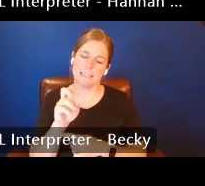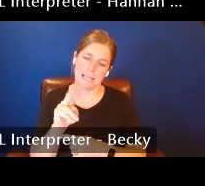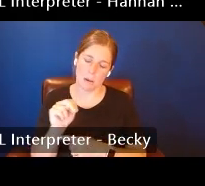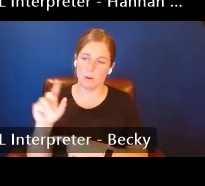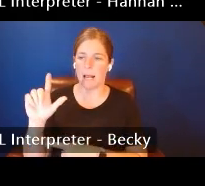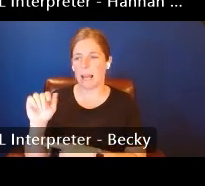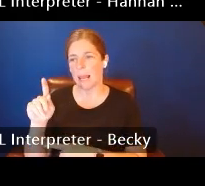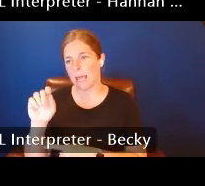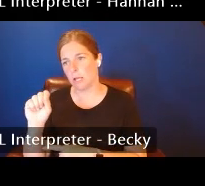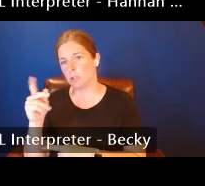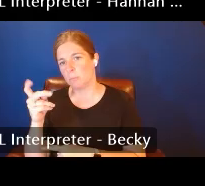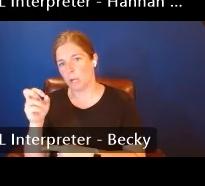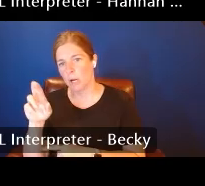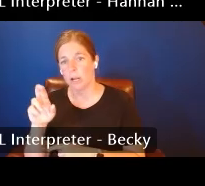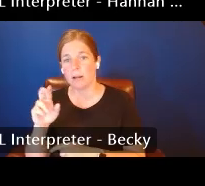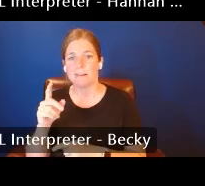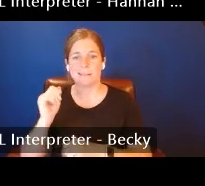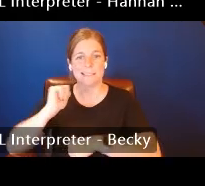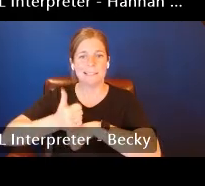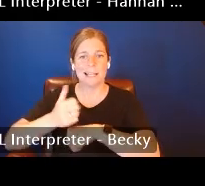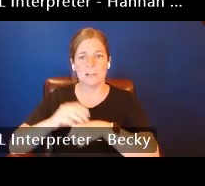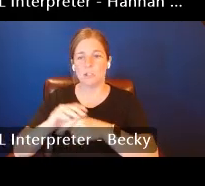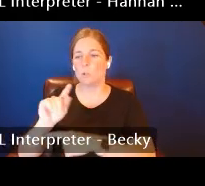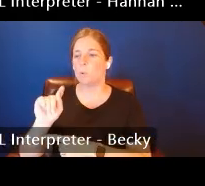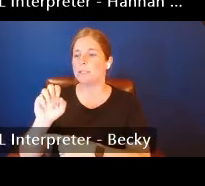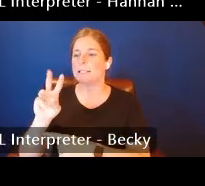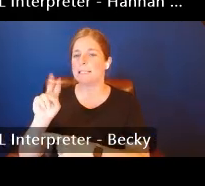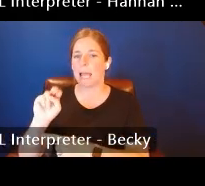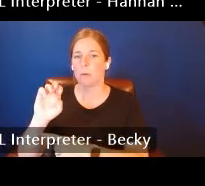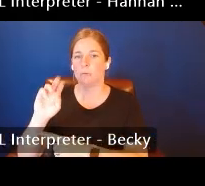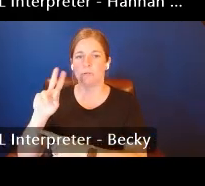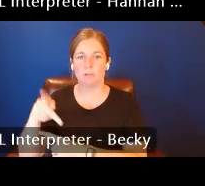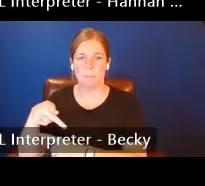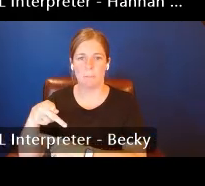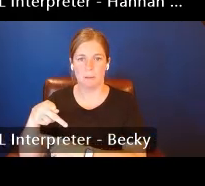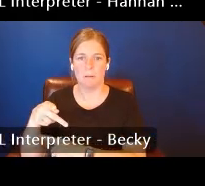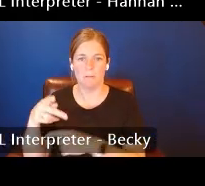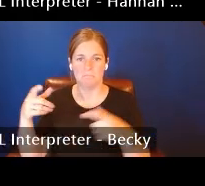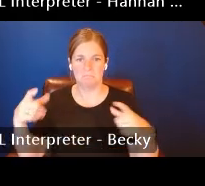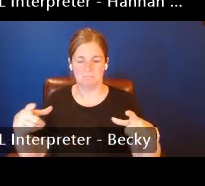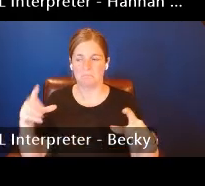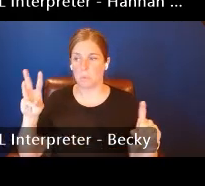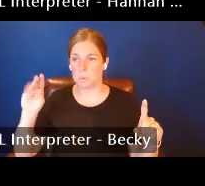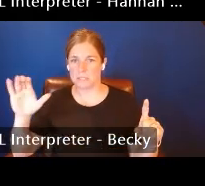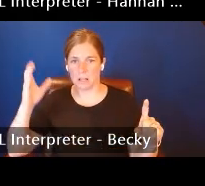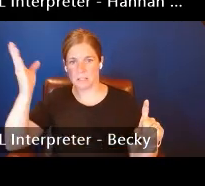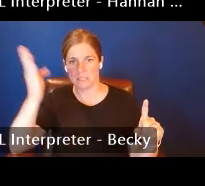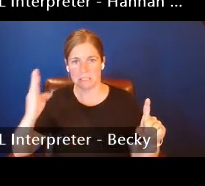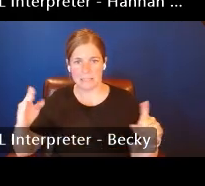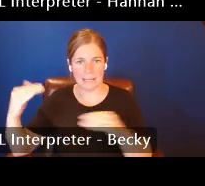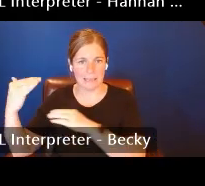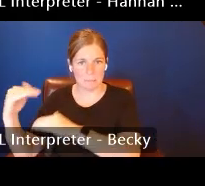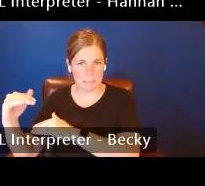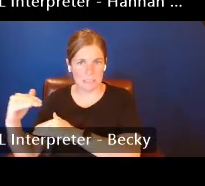The map is set to a Township scale. It contains air quality permits for Duluth Energy Systems, Wisconsin Central Limited dash Duluth Dock. Sofidel America dash Duluth.